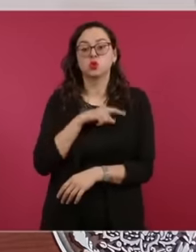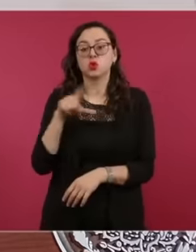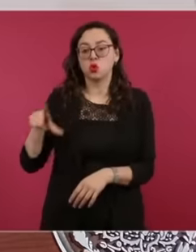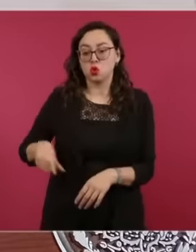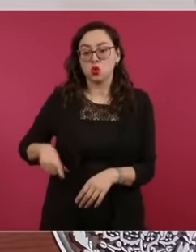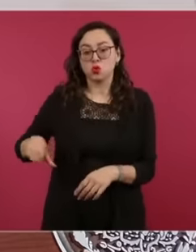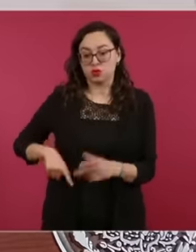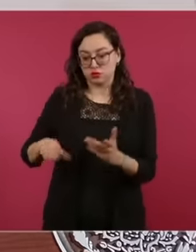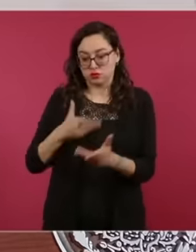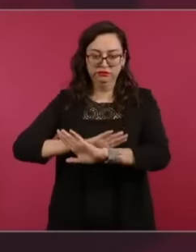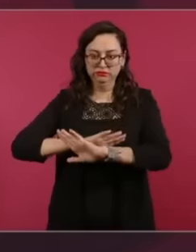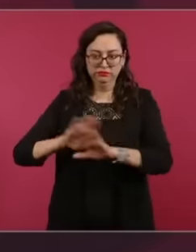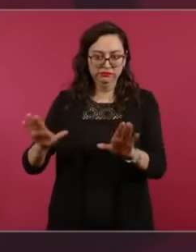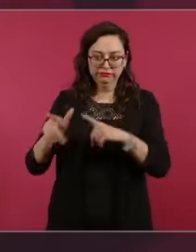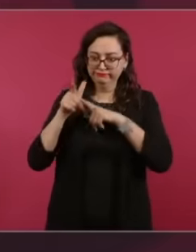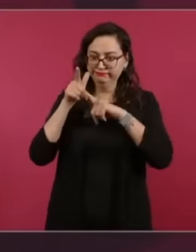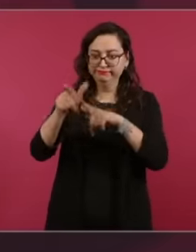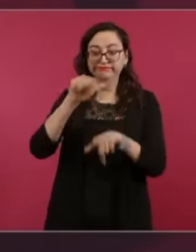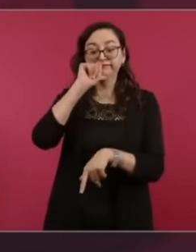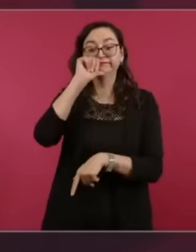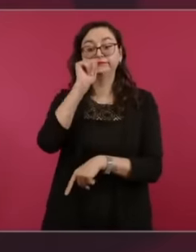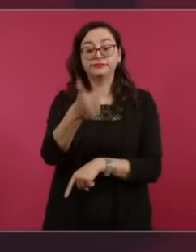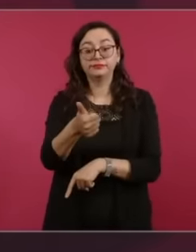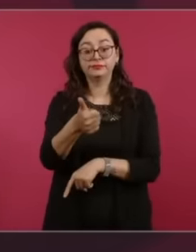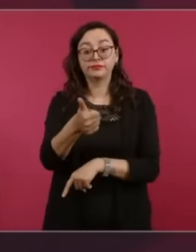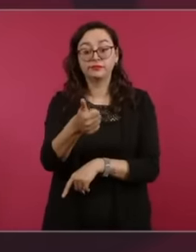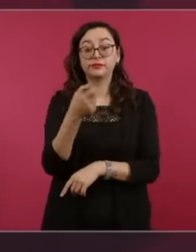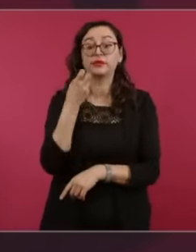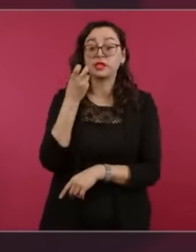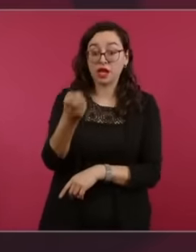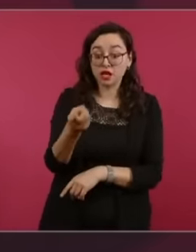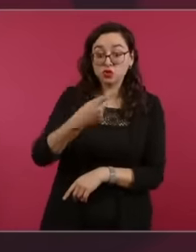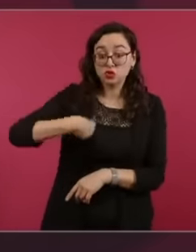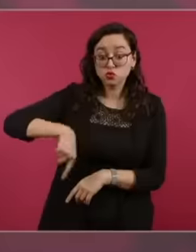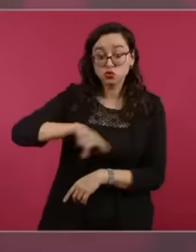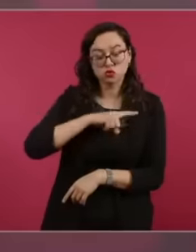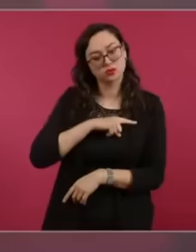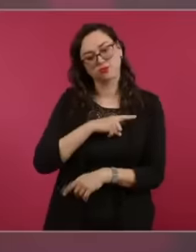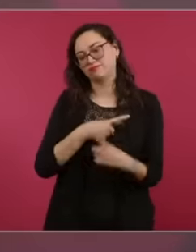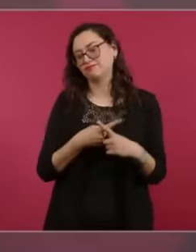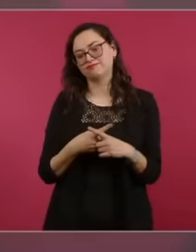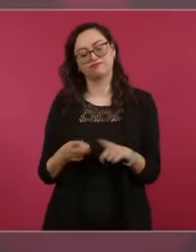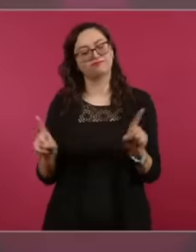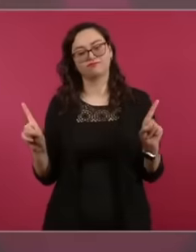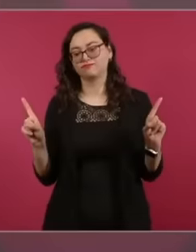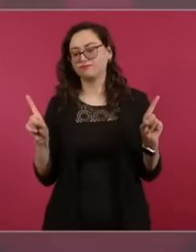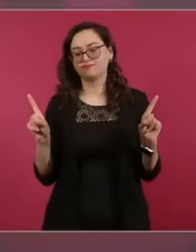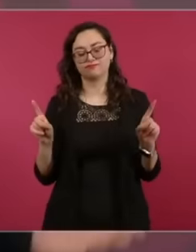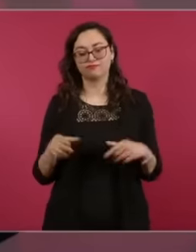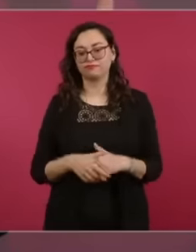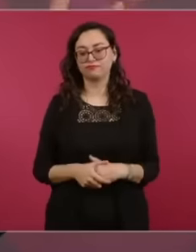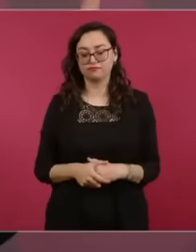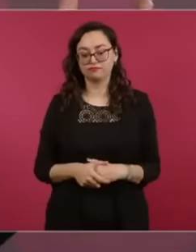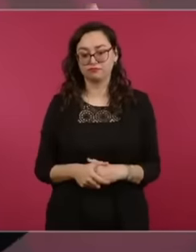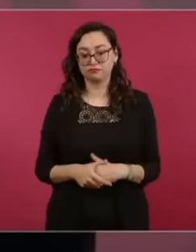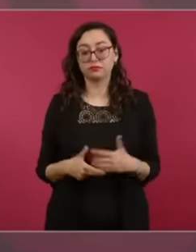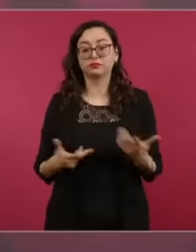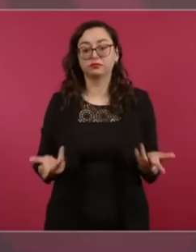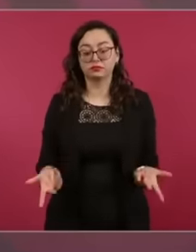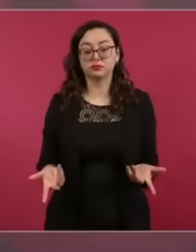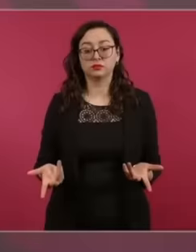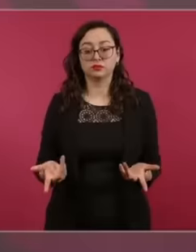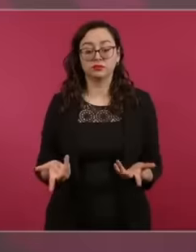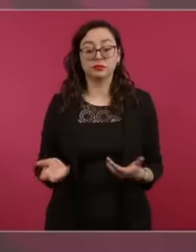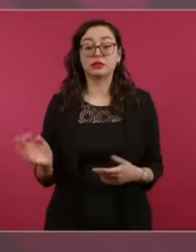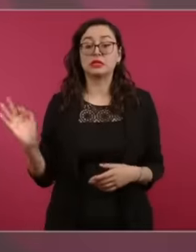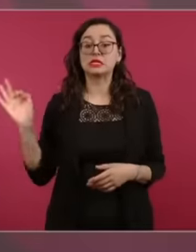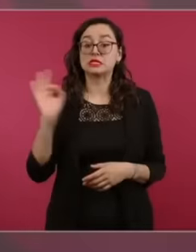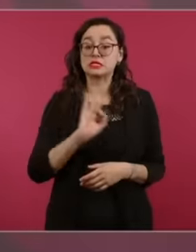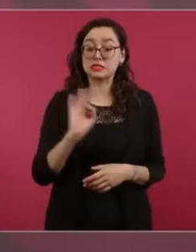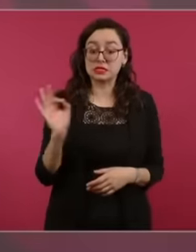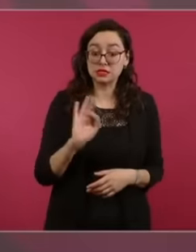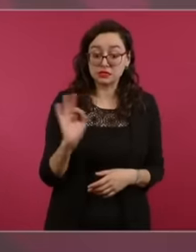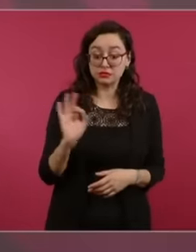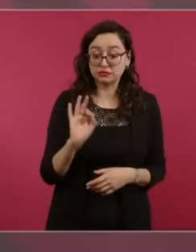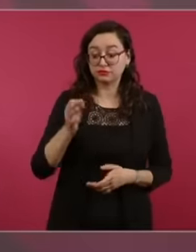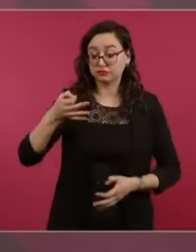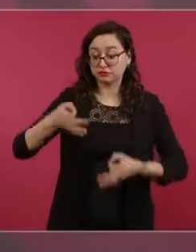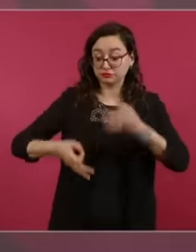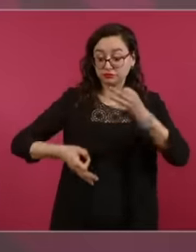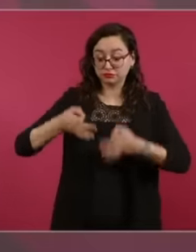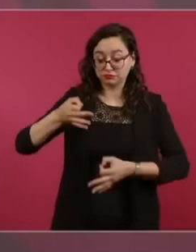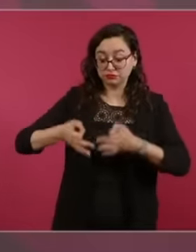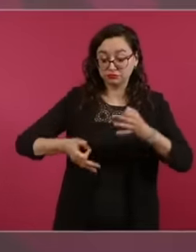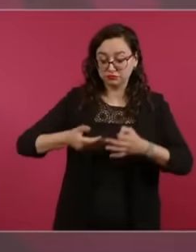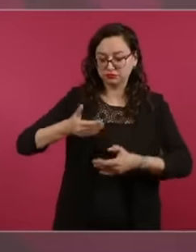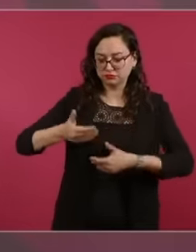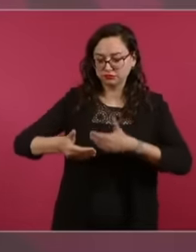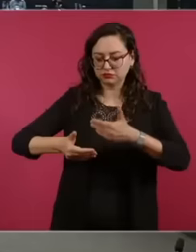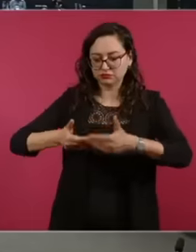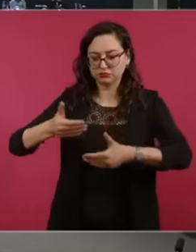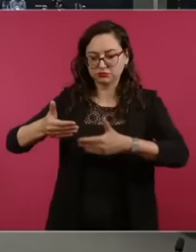limits. So we Yes we could because I asked them when a proposal was made